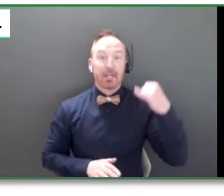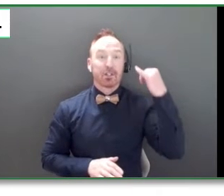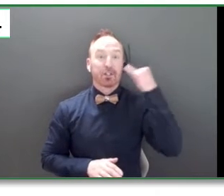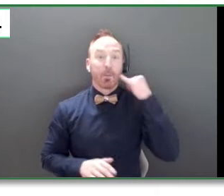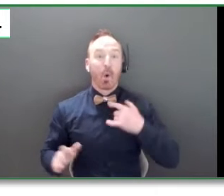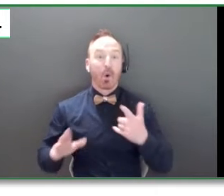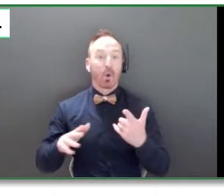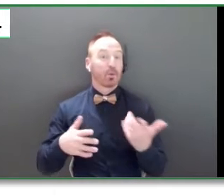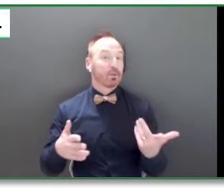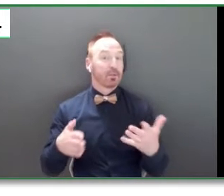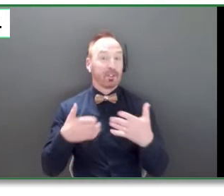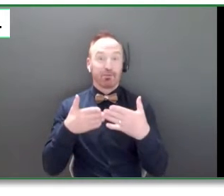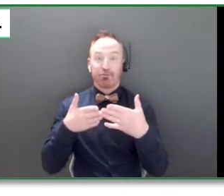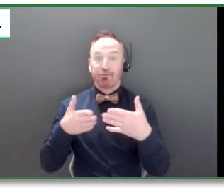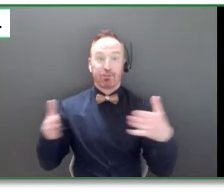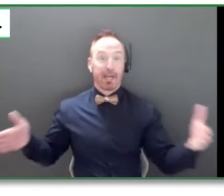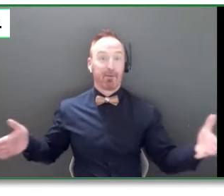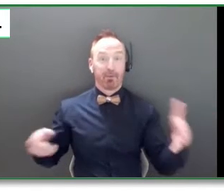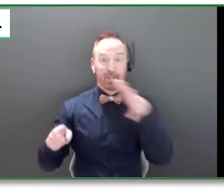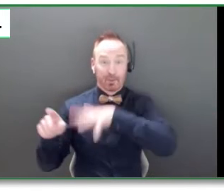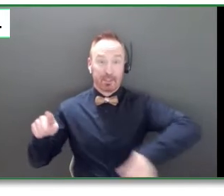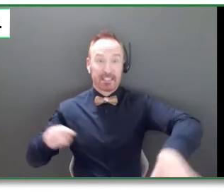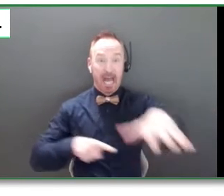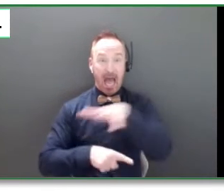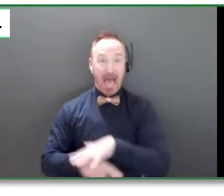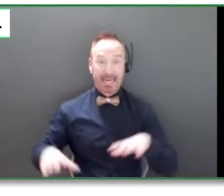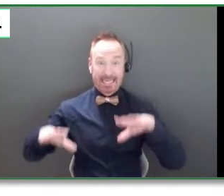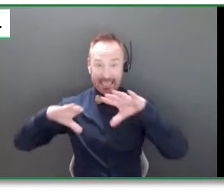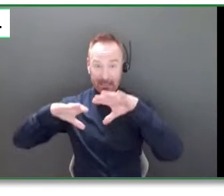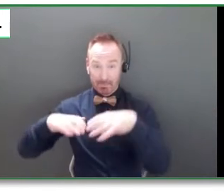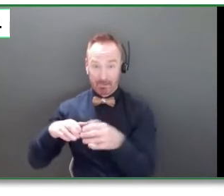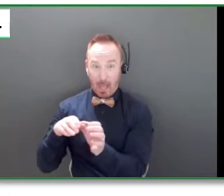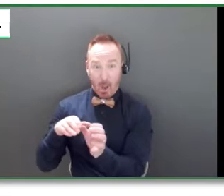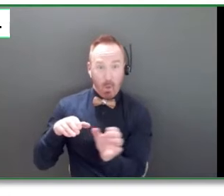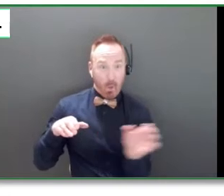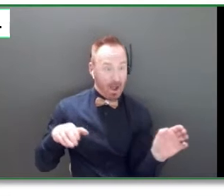of parks or for that matter anything,